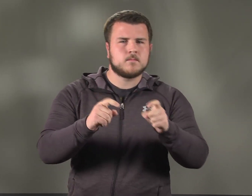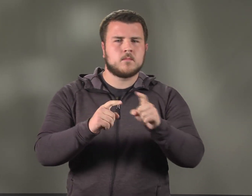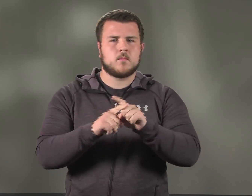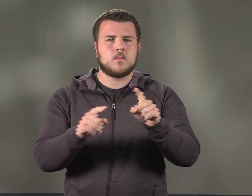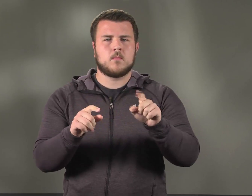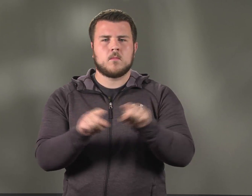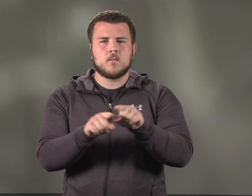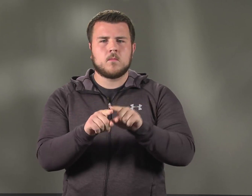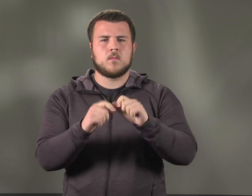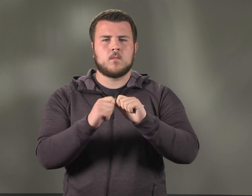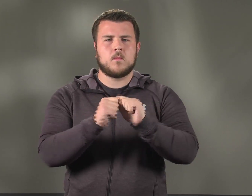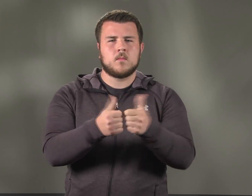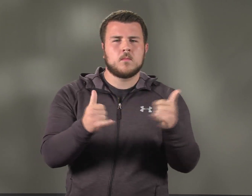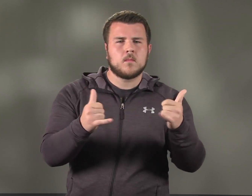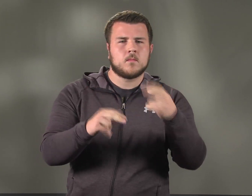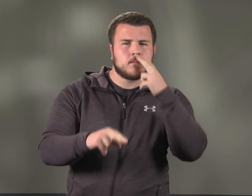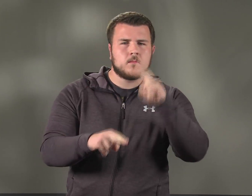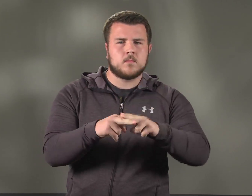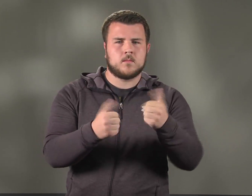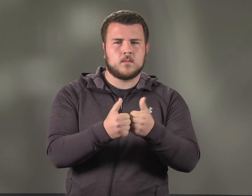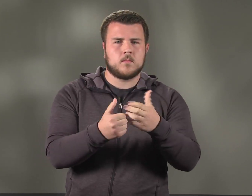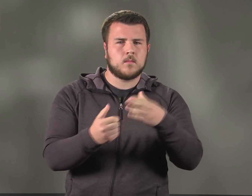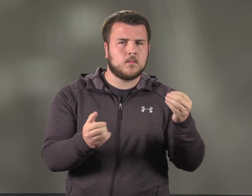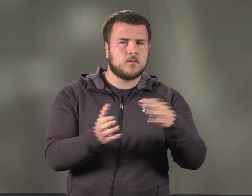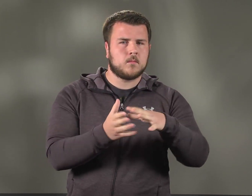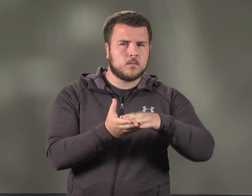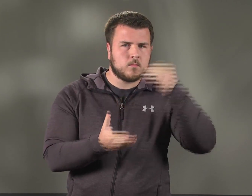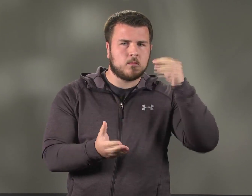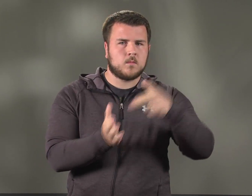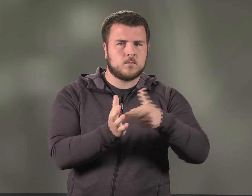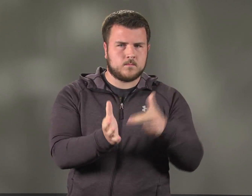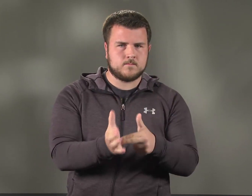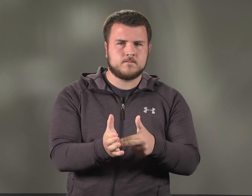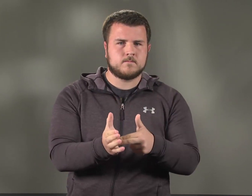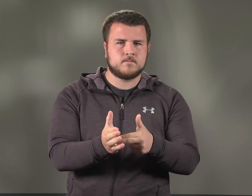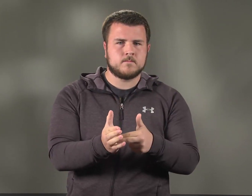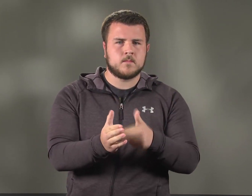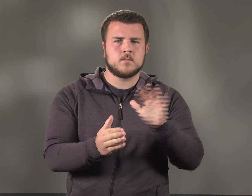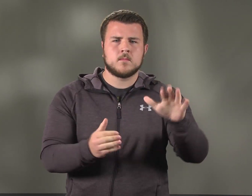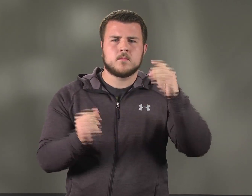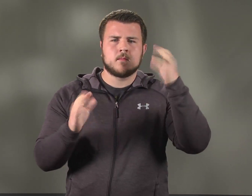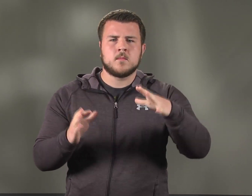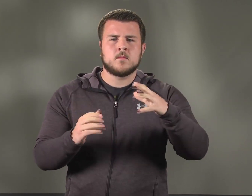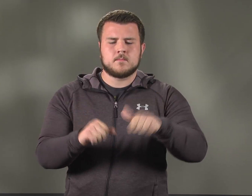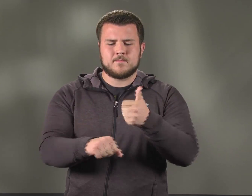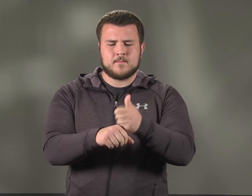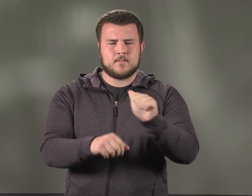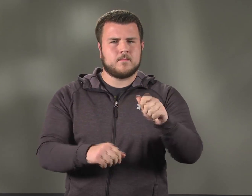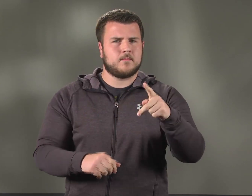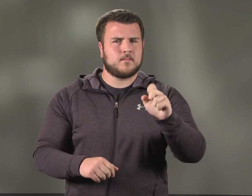to practice how to ask questions but, also, how to play a fun game and learn the rules.